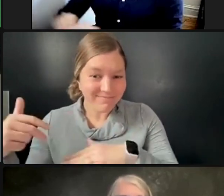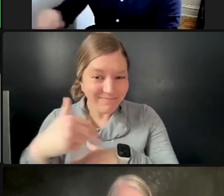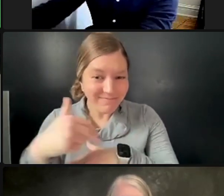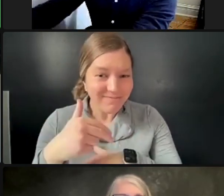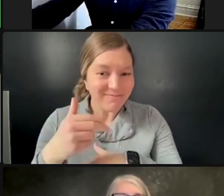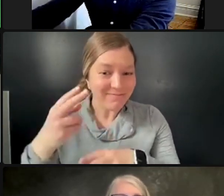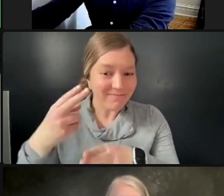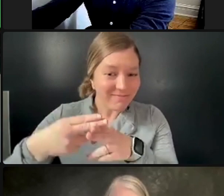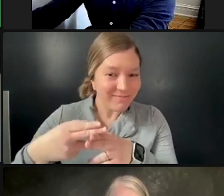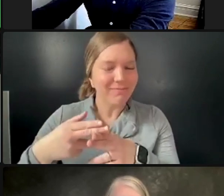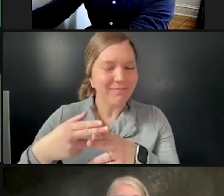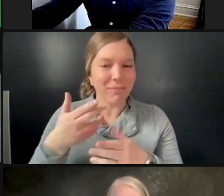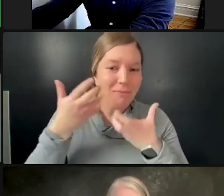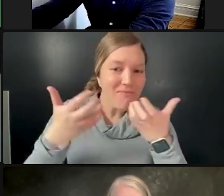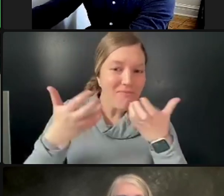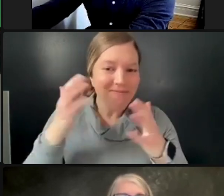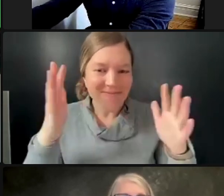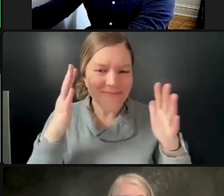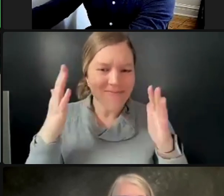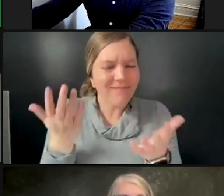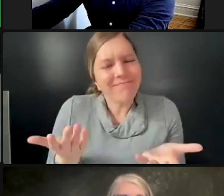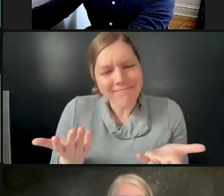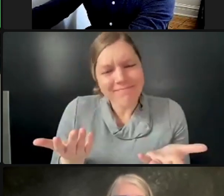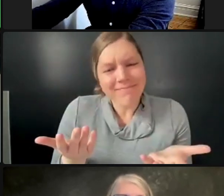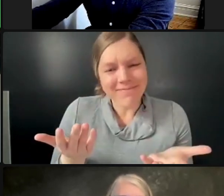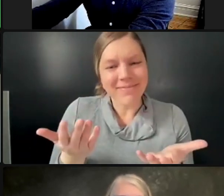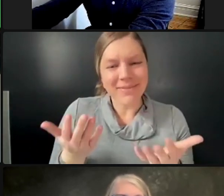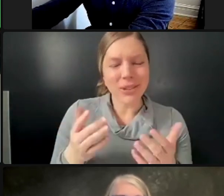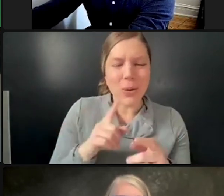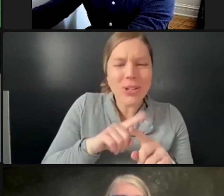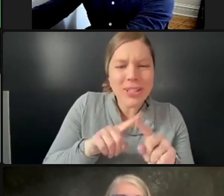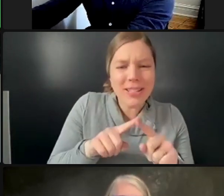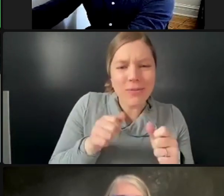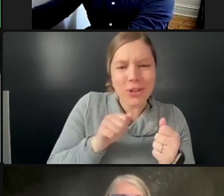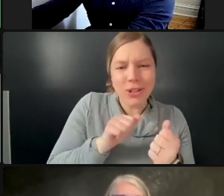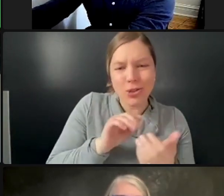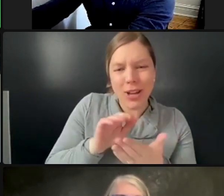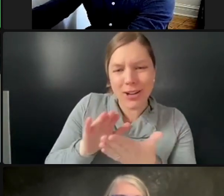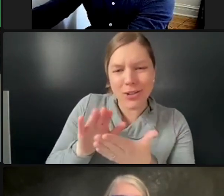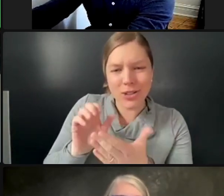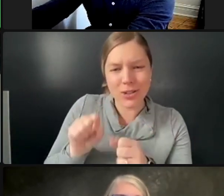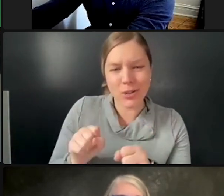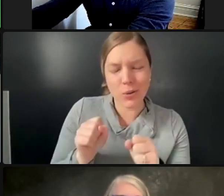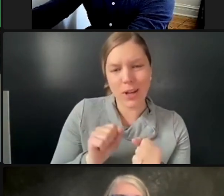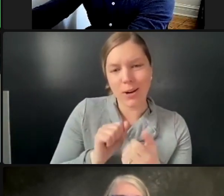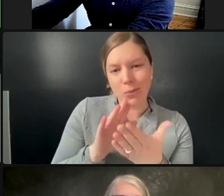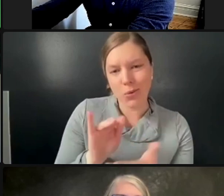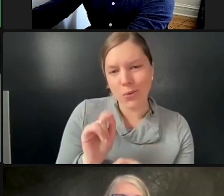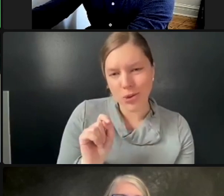could you let us know when we get to that role so we can identify our student and scream and yell and applaud?